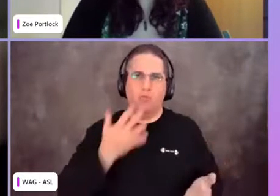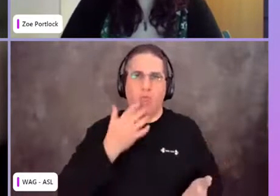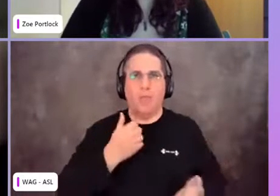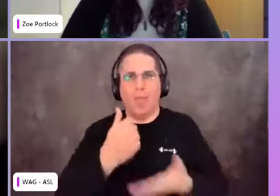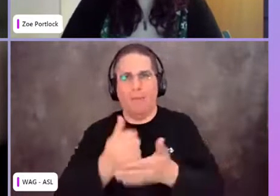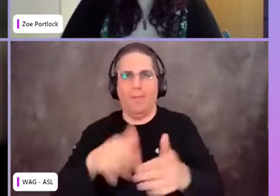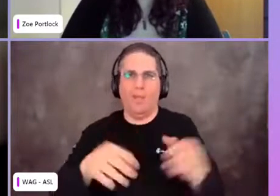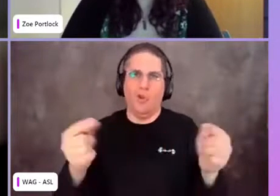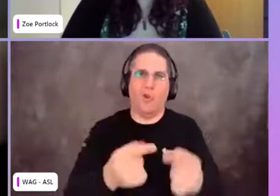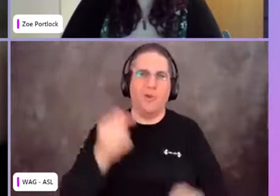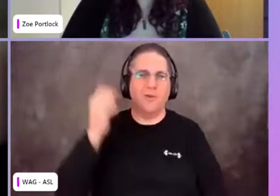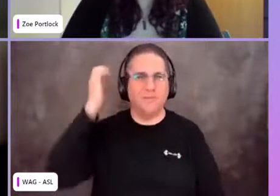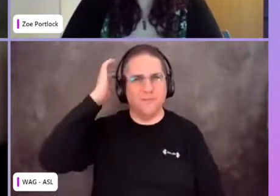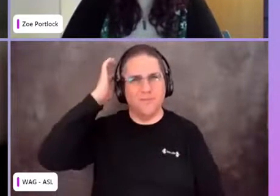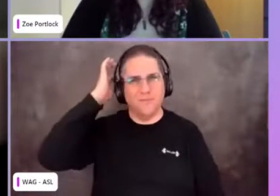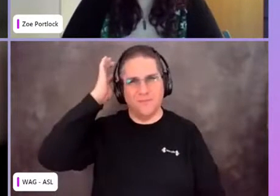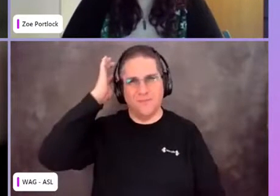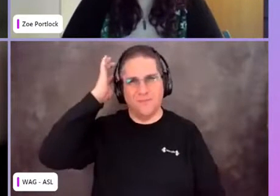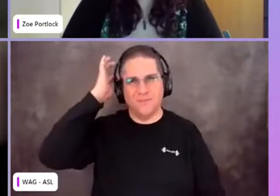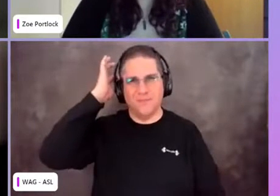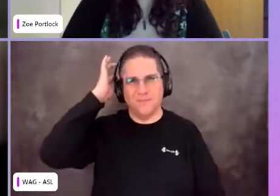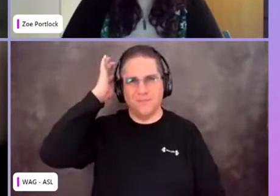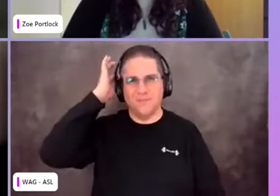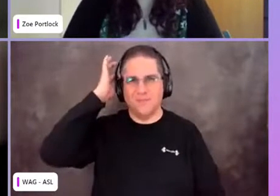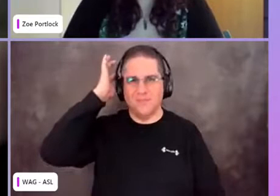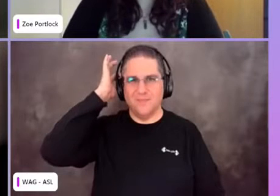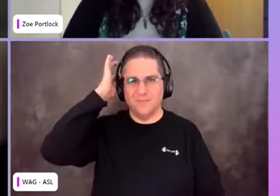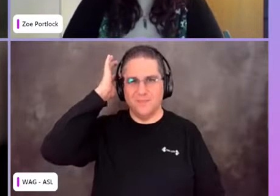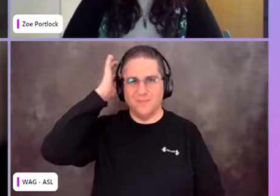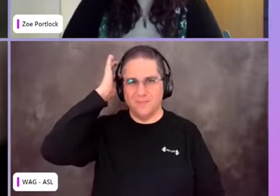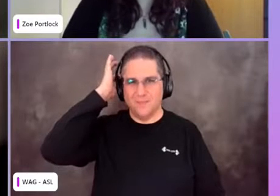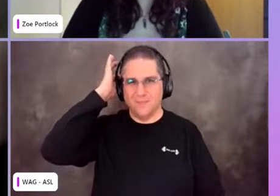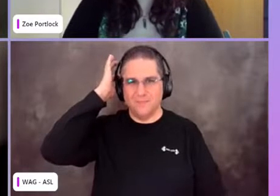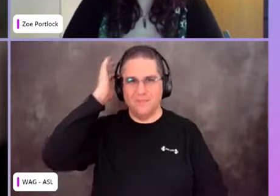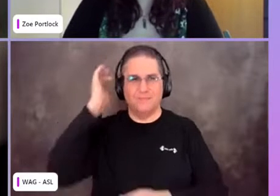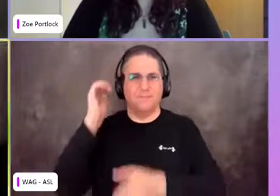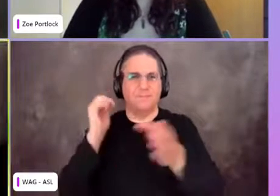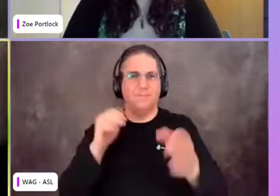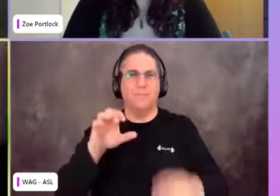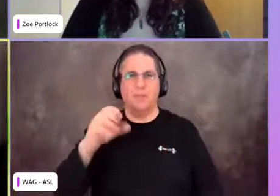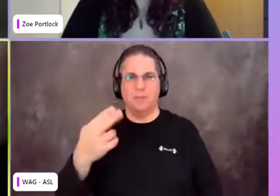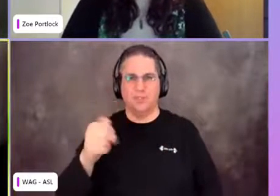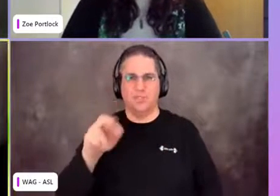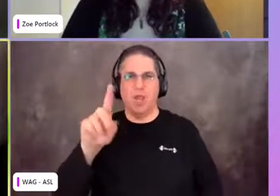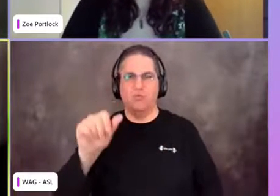that we want to make sure that the product they create is causing harm harm and are helping people rather than